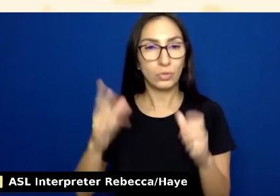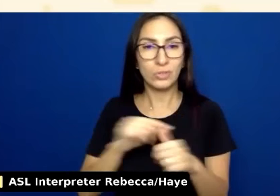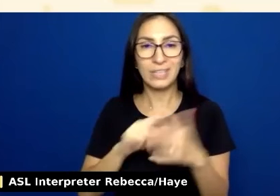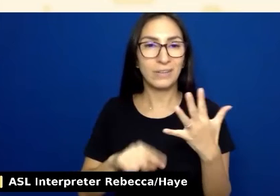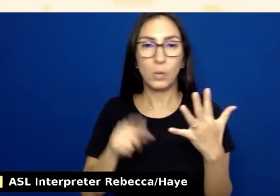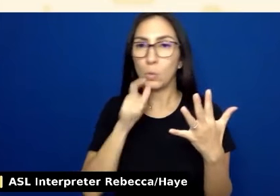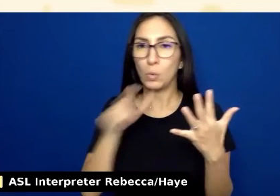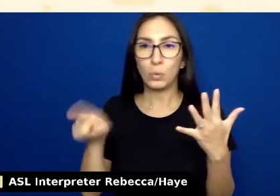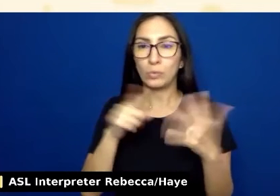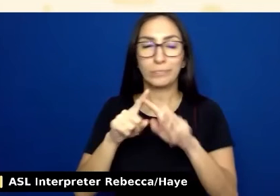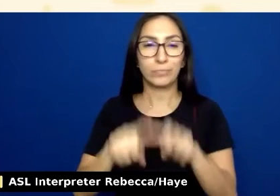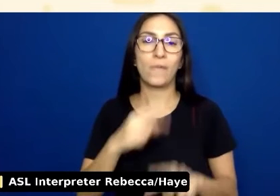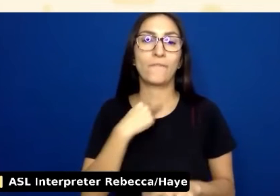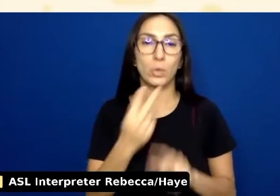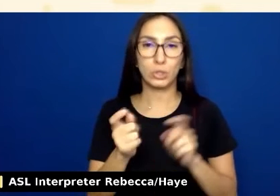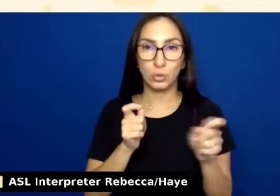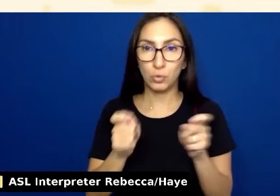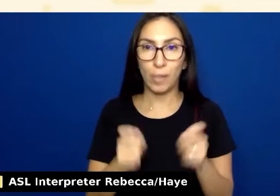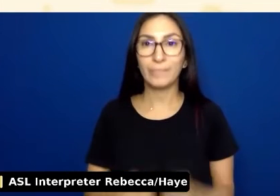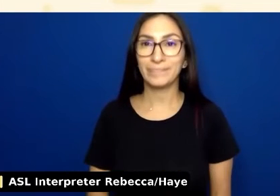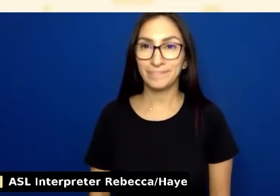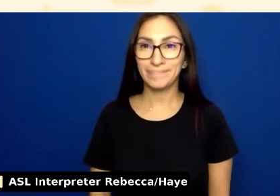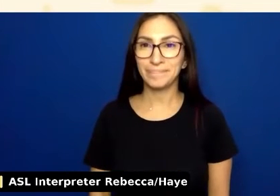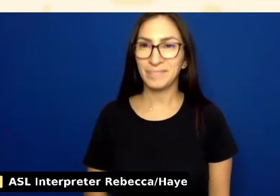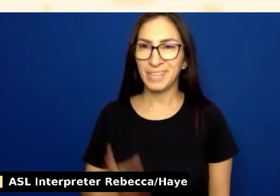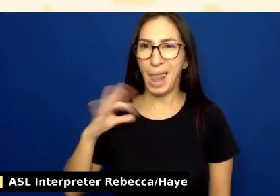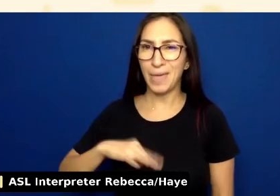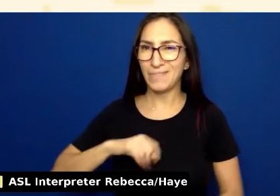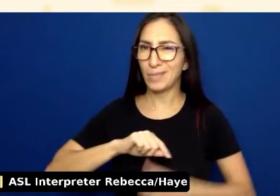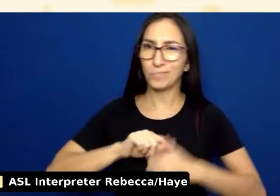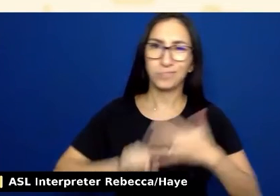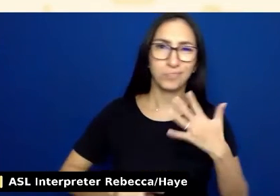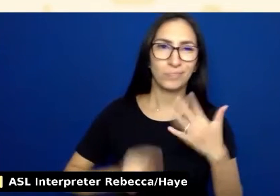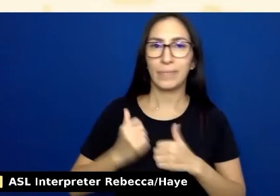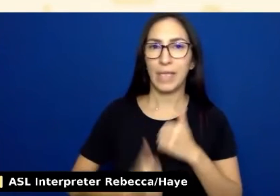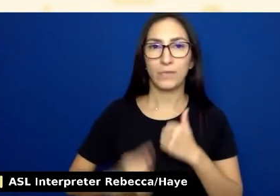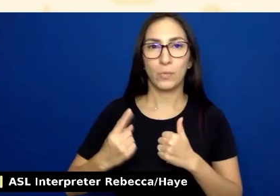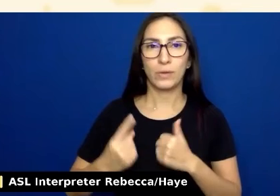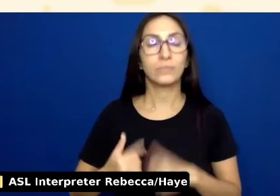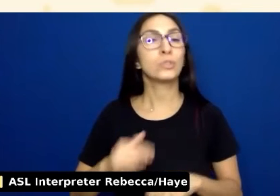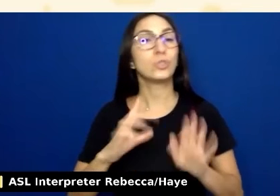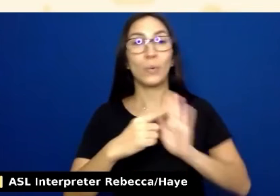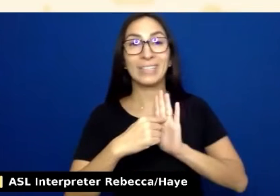So here is an example of tabs being implemented on a BarrierBreak blog.